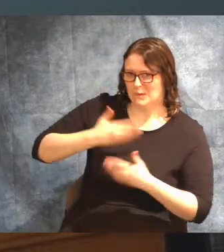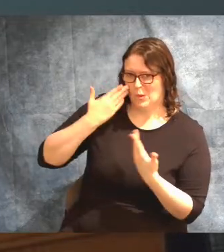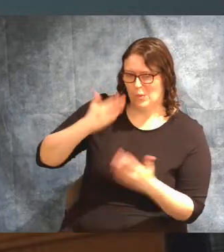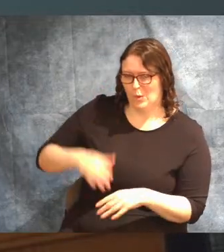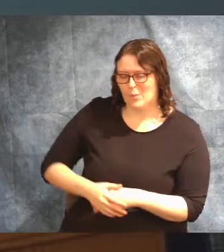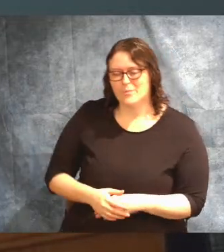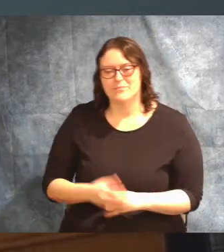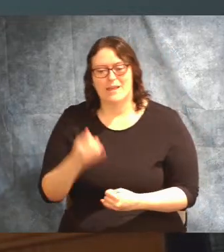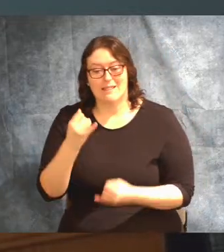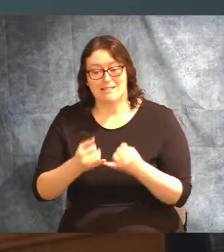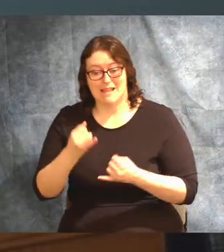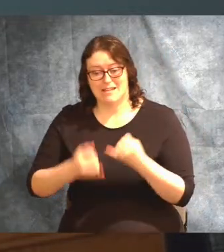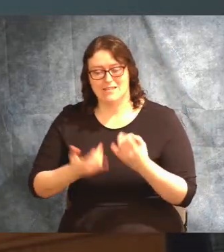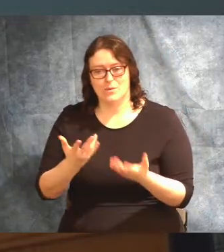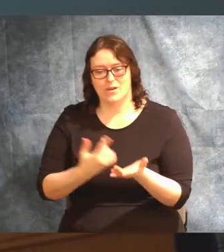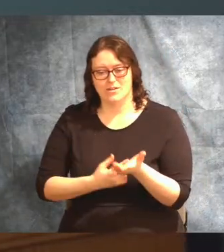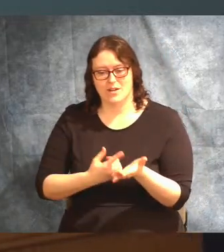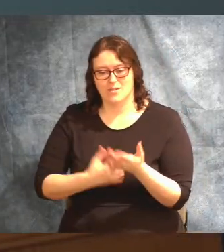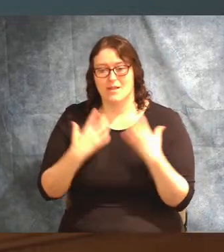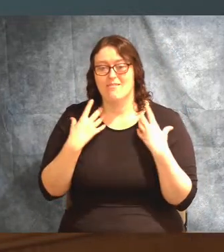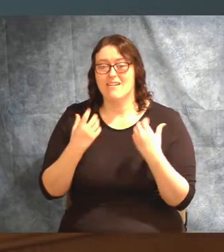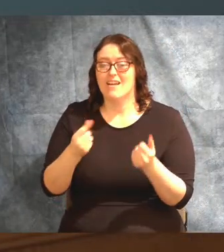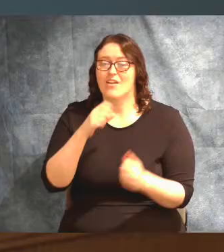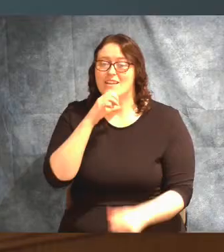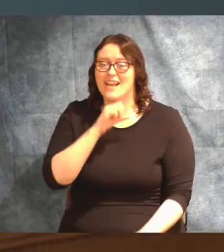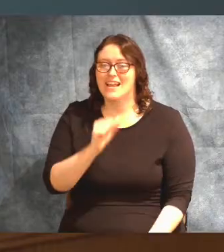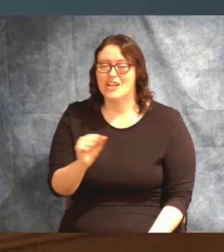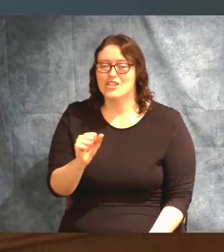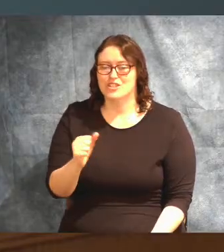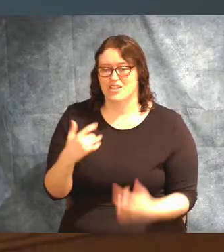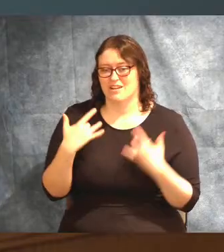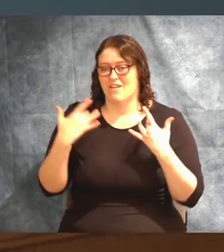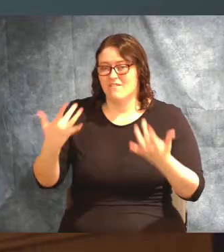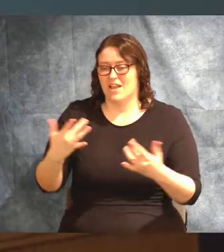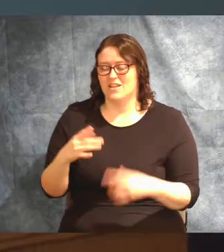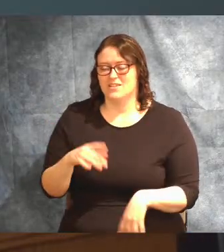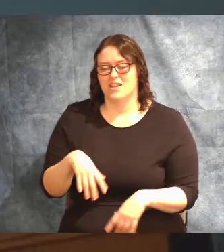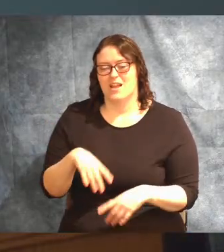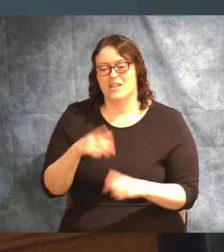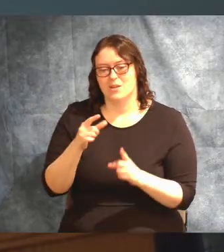Lastly, I wanted to talk about the healthy aging event at the word of deliverance and